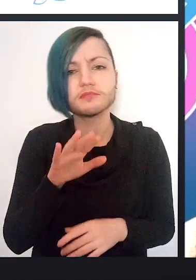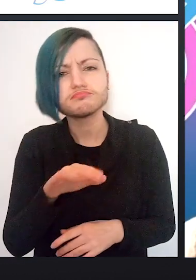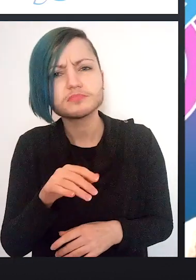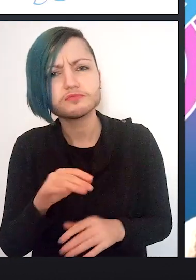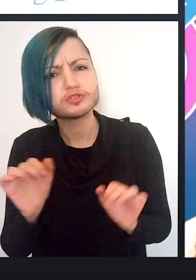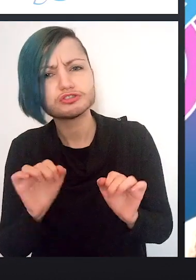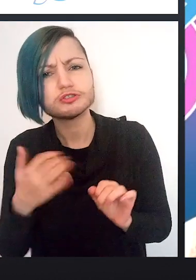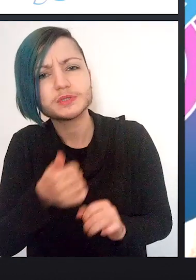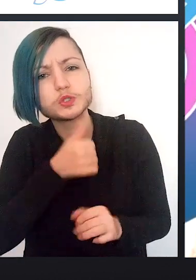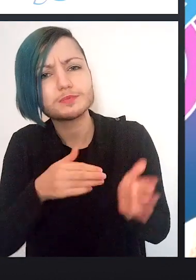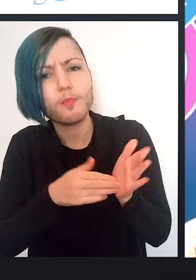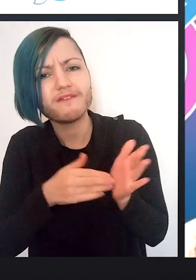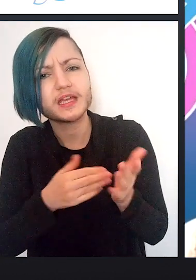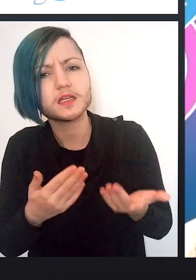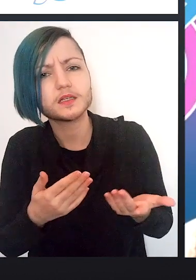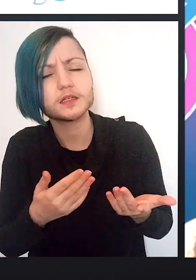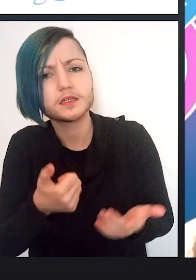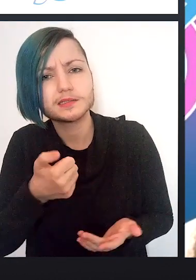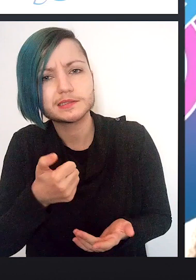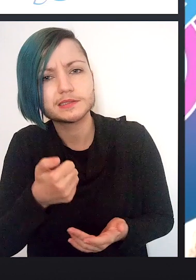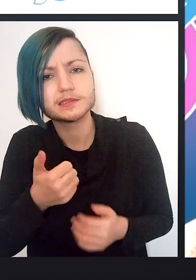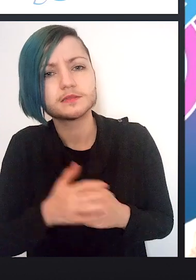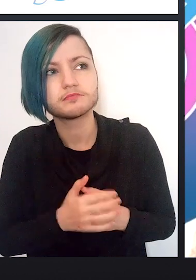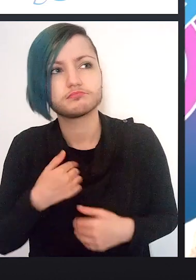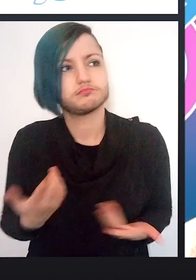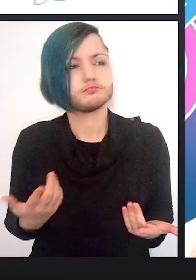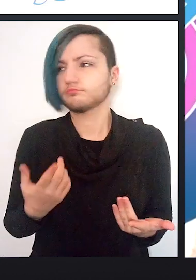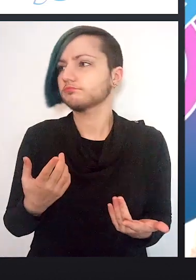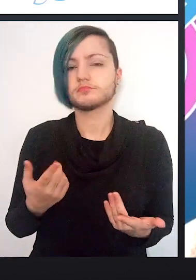"You haven't used your pump!" and I said "Well no, I don't need it."